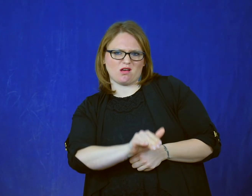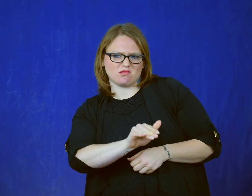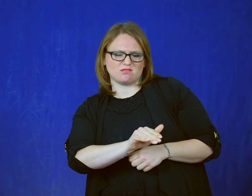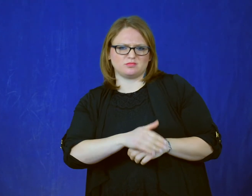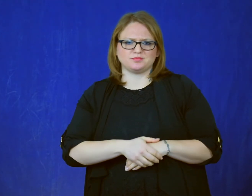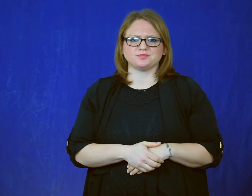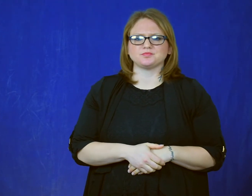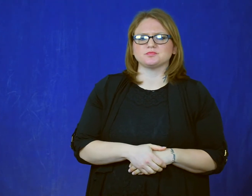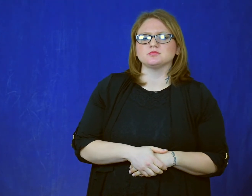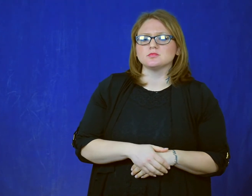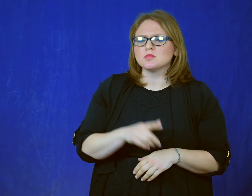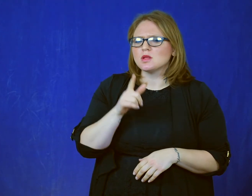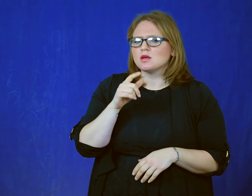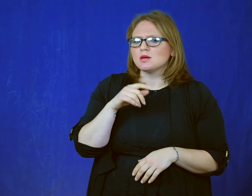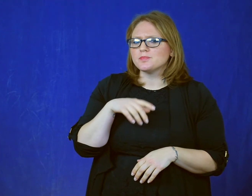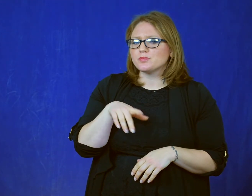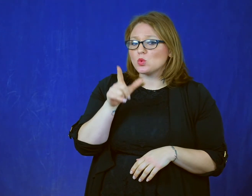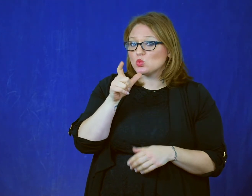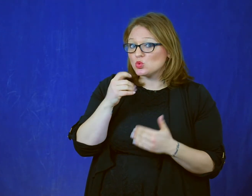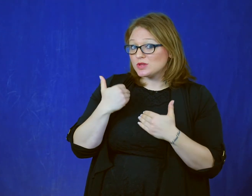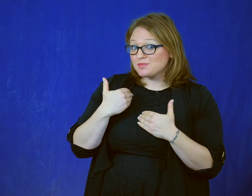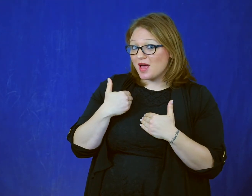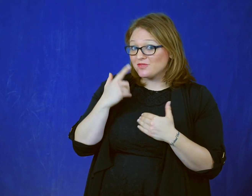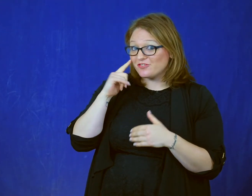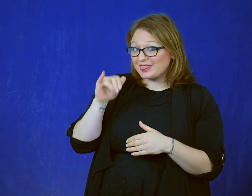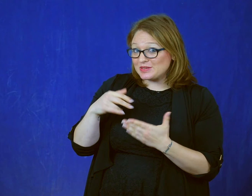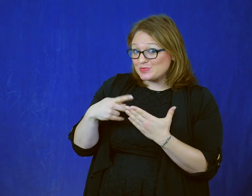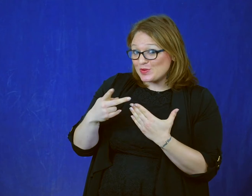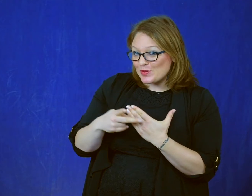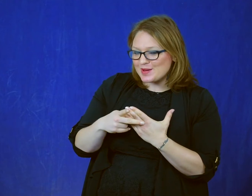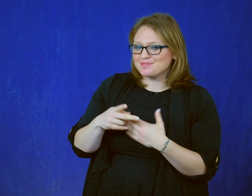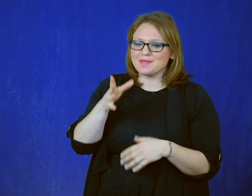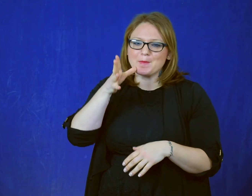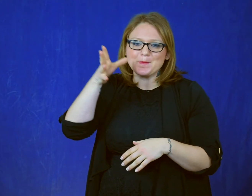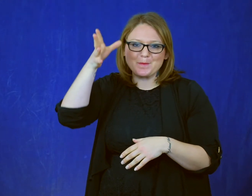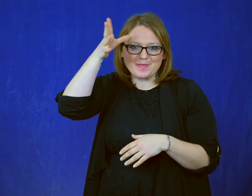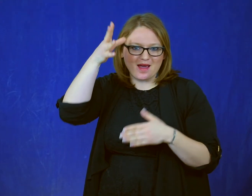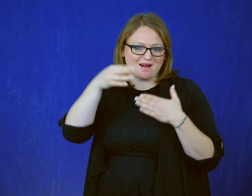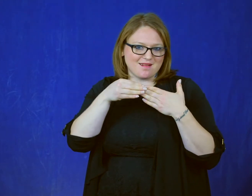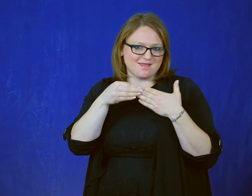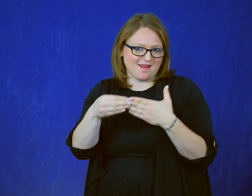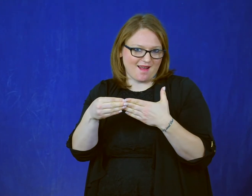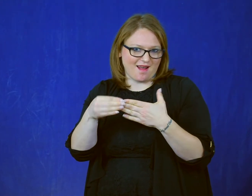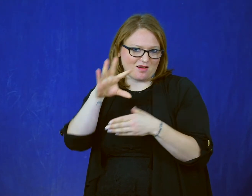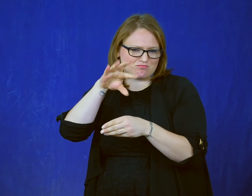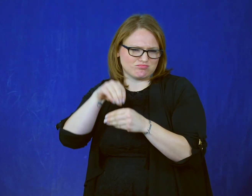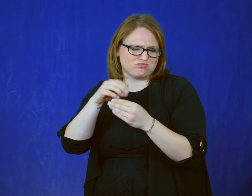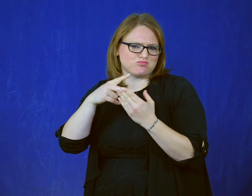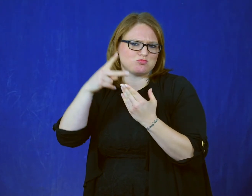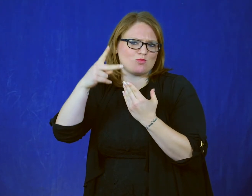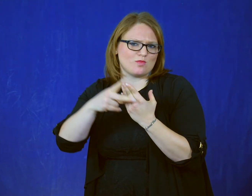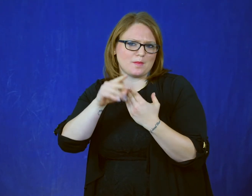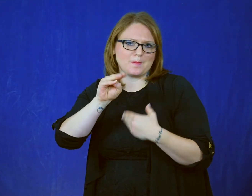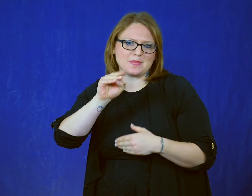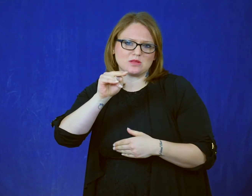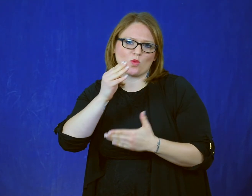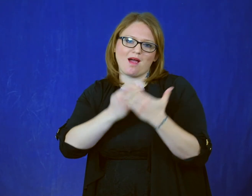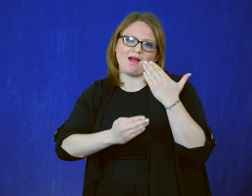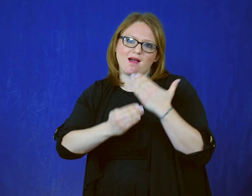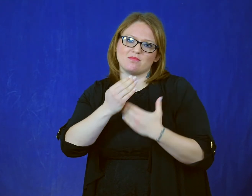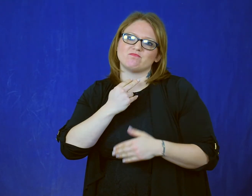The program is run by Minnesota Hands & Voices and is called Parent Guides.